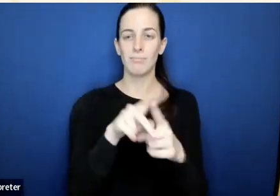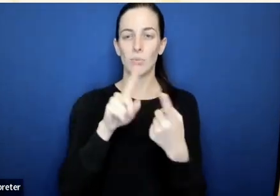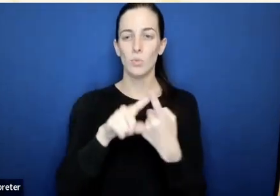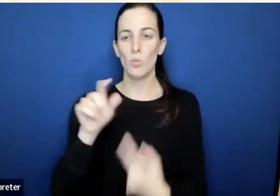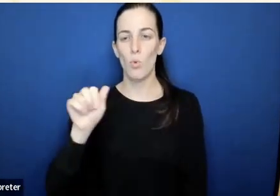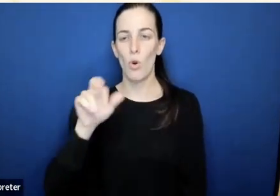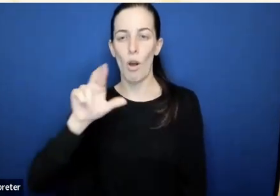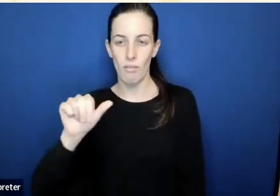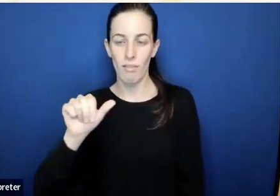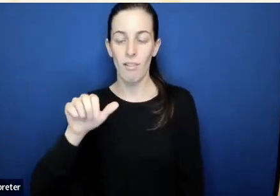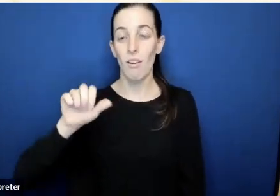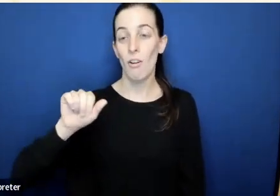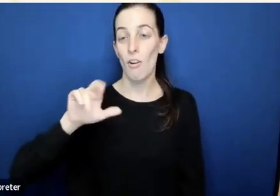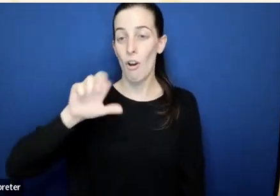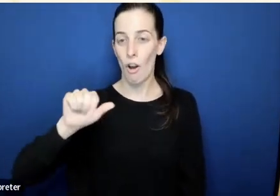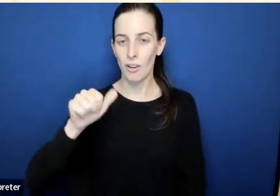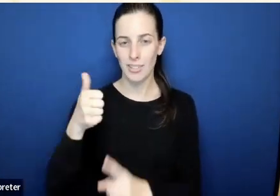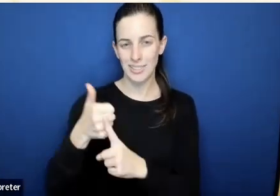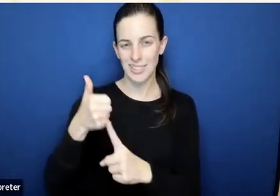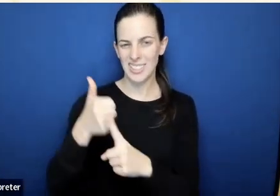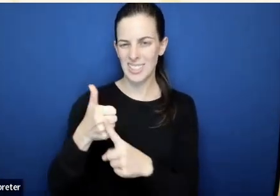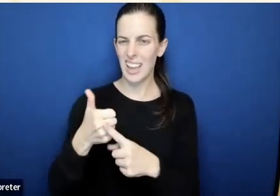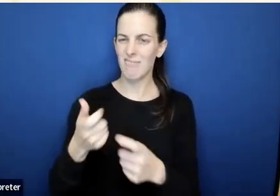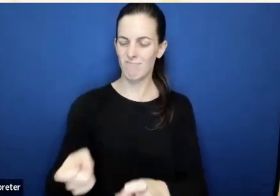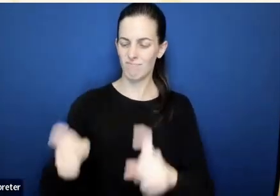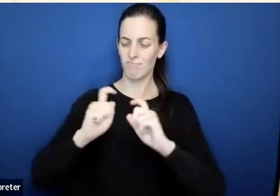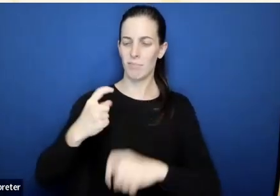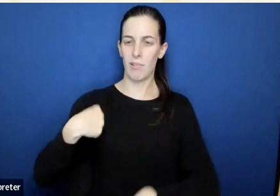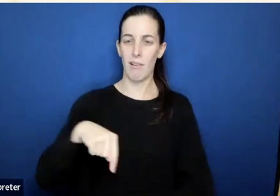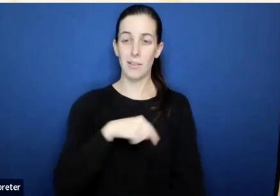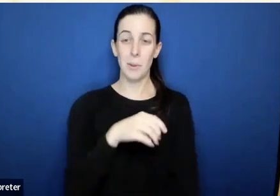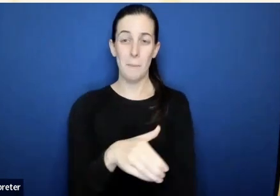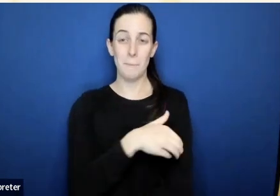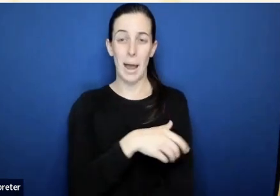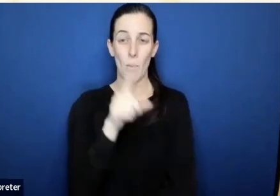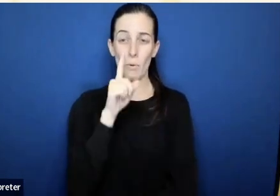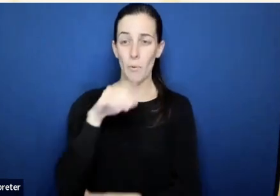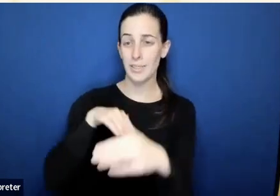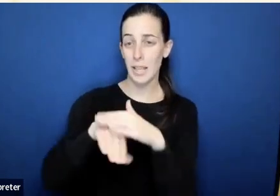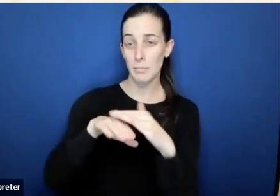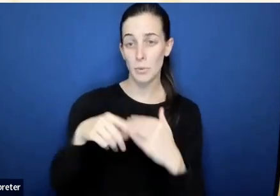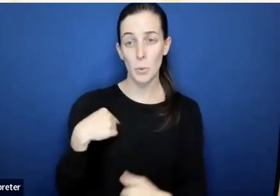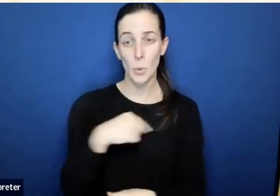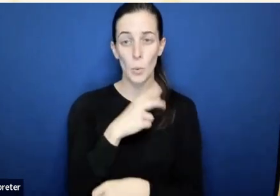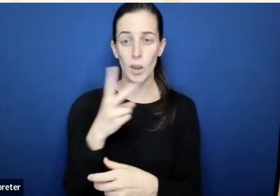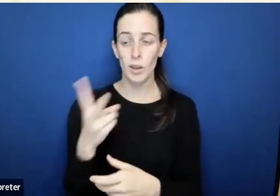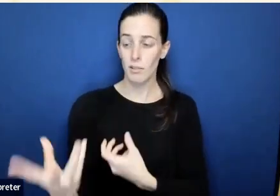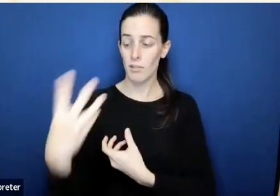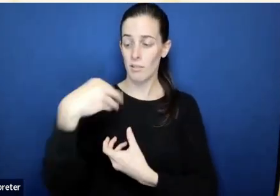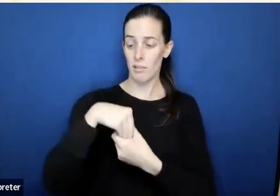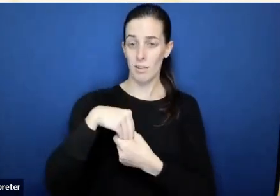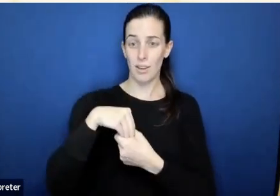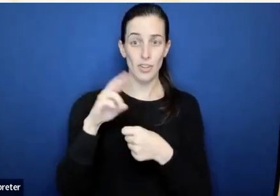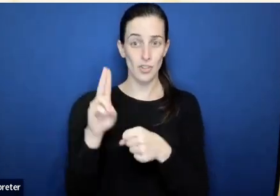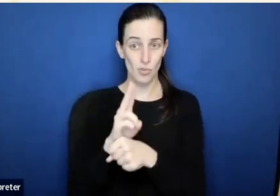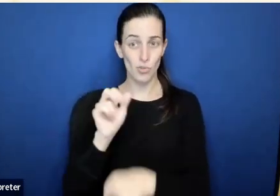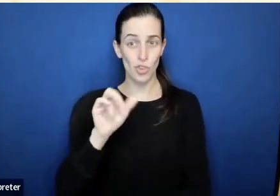ARIA gives us power to improve accessibility. So when we use ARIA, it is our responsibility to use it judiciously